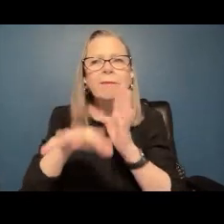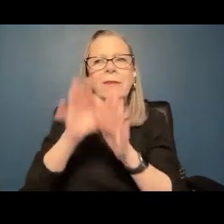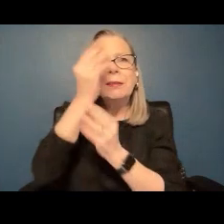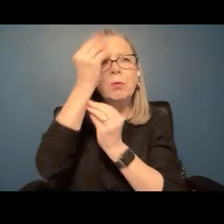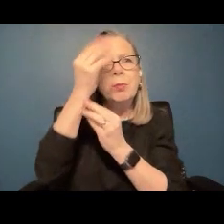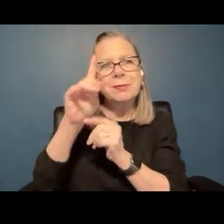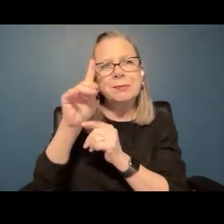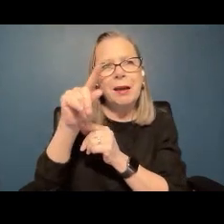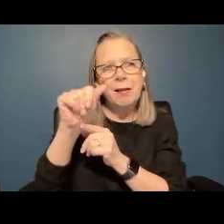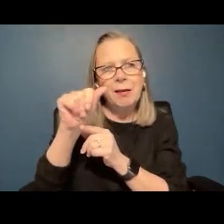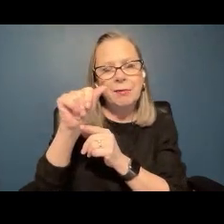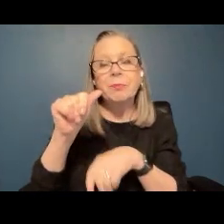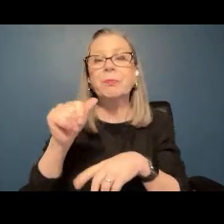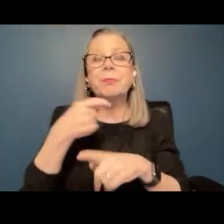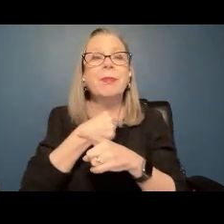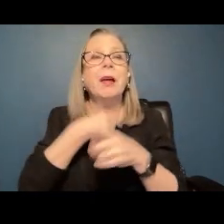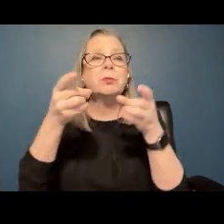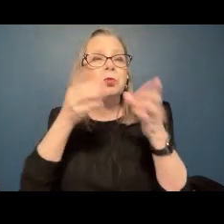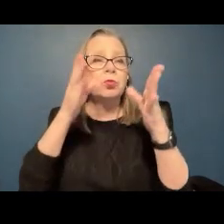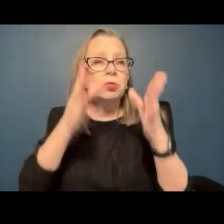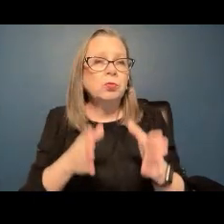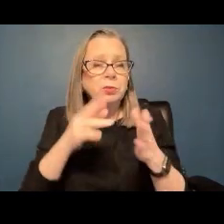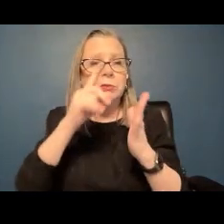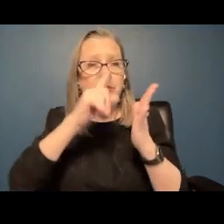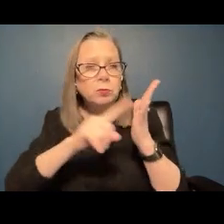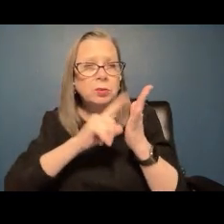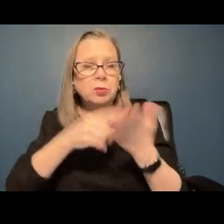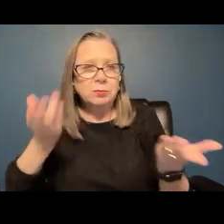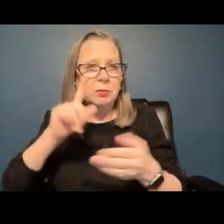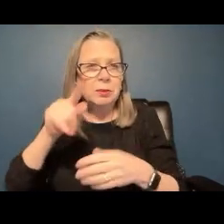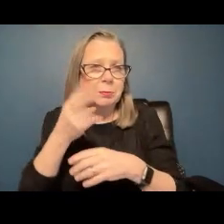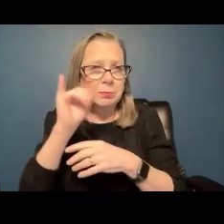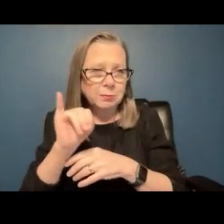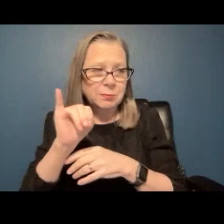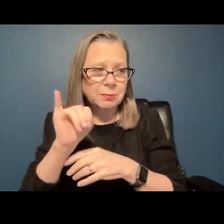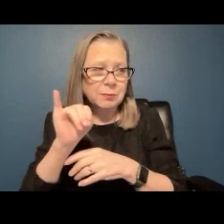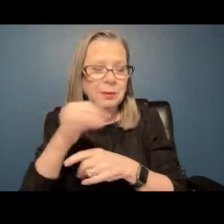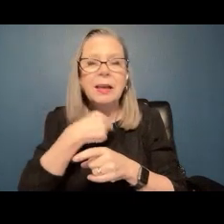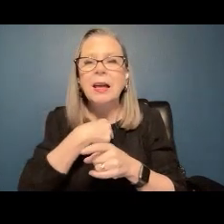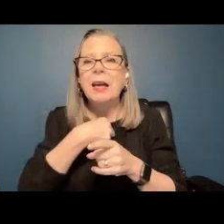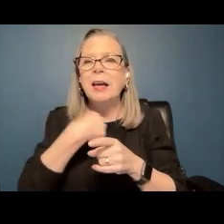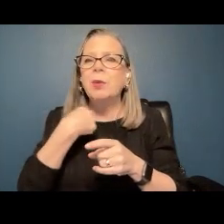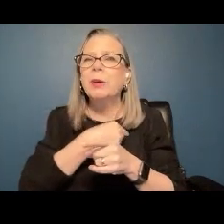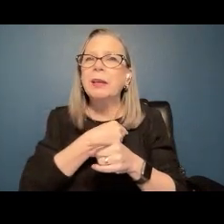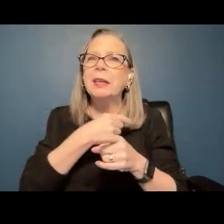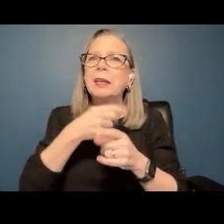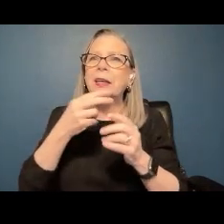I'm the director of research at PHI, where generally I help build the evidence base for direct care job quality.